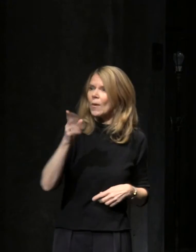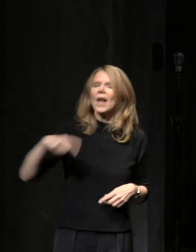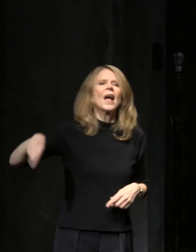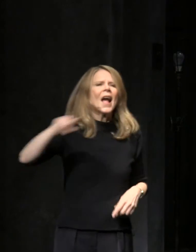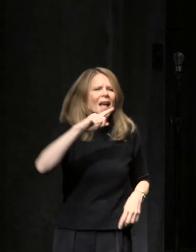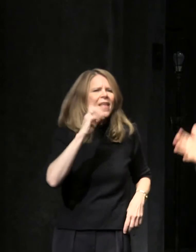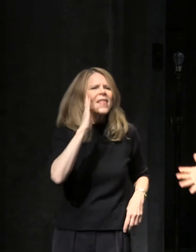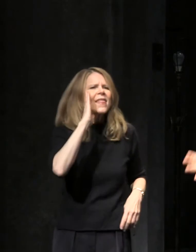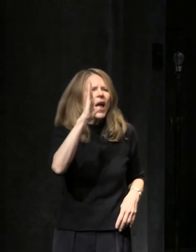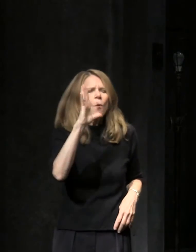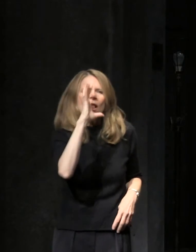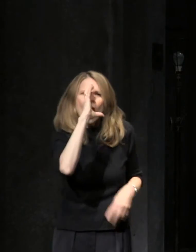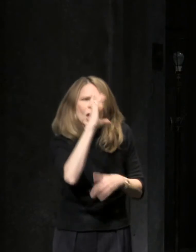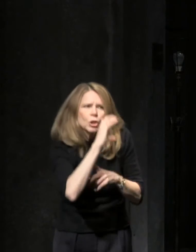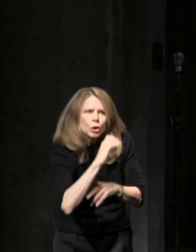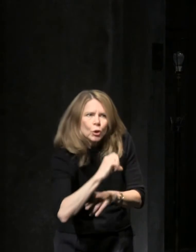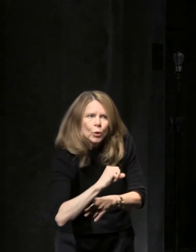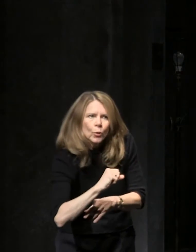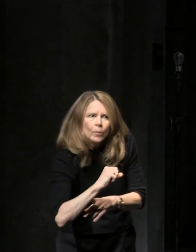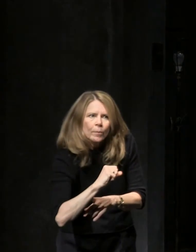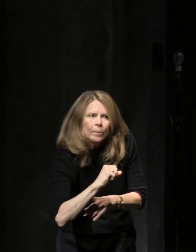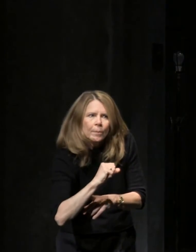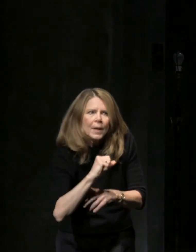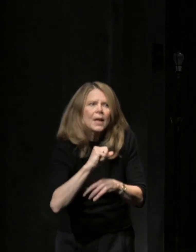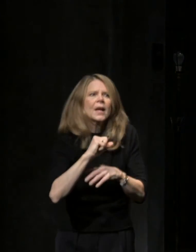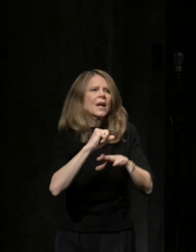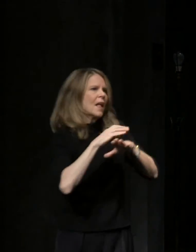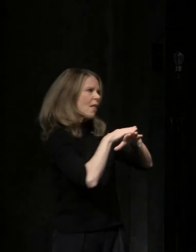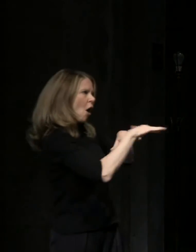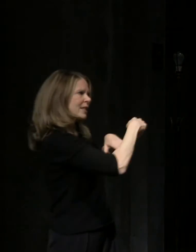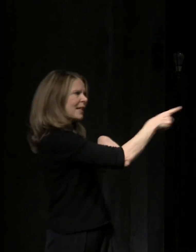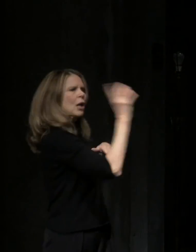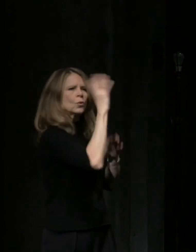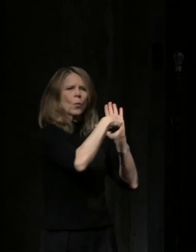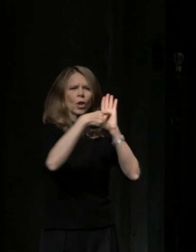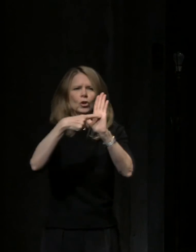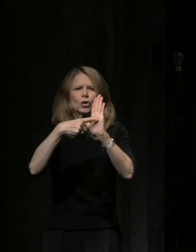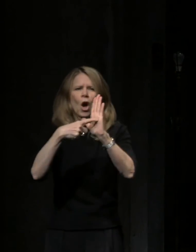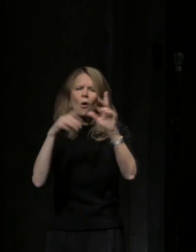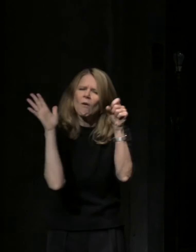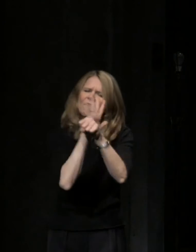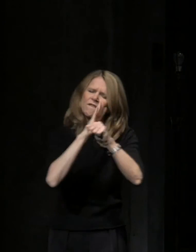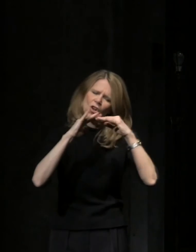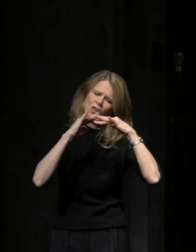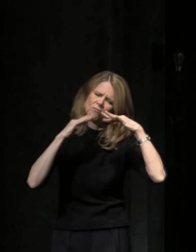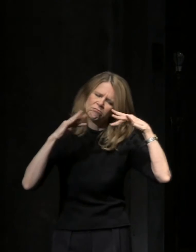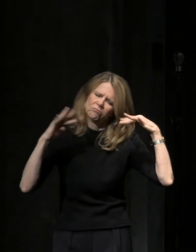that the full range of human diversity will be on stage. I do not believe that theatergoers